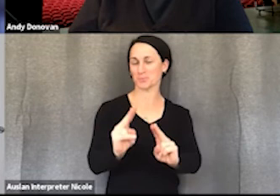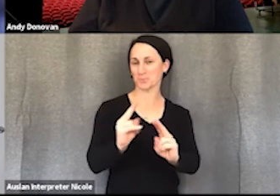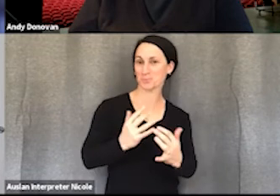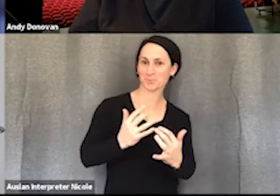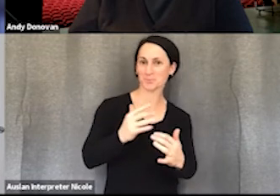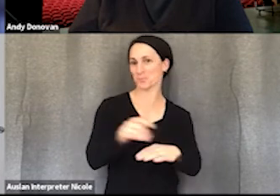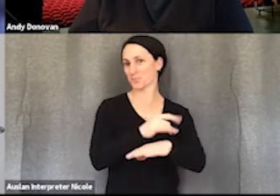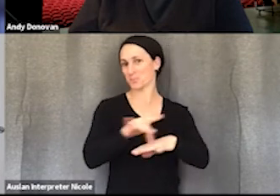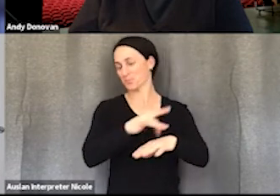So we can expect to